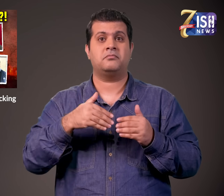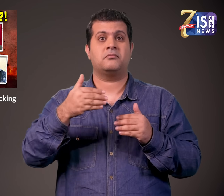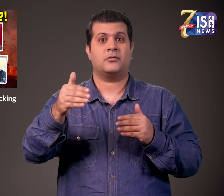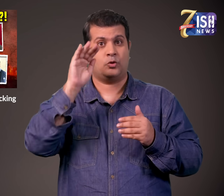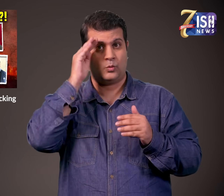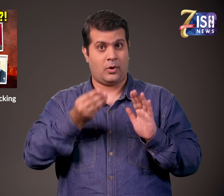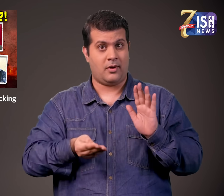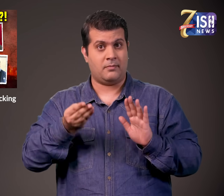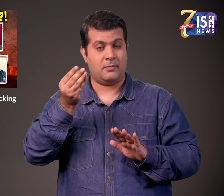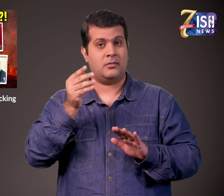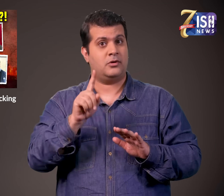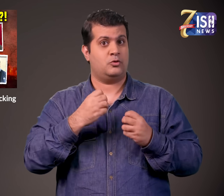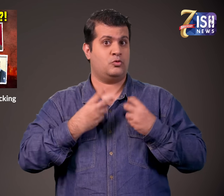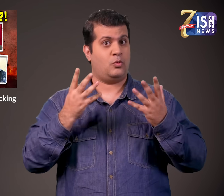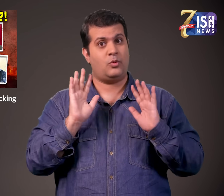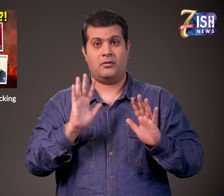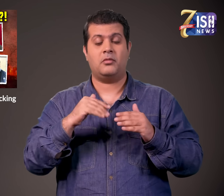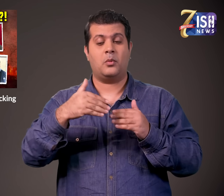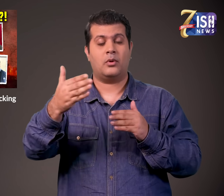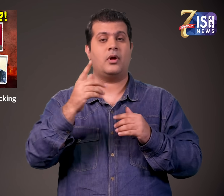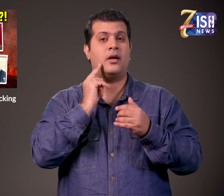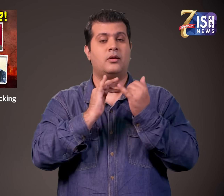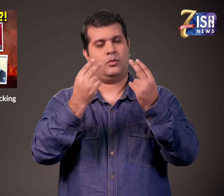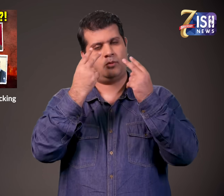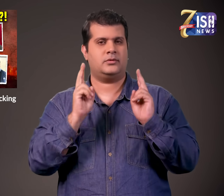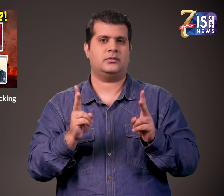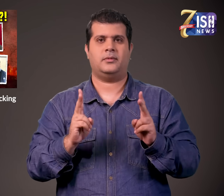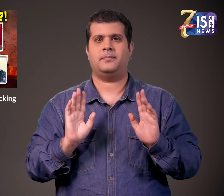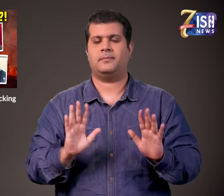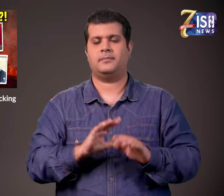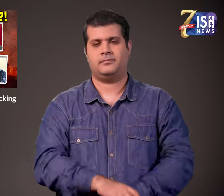Keep watching ISH News for more shocking updates.